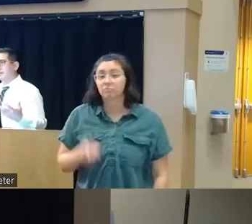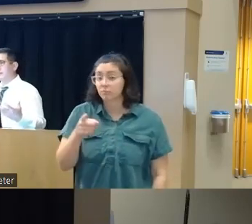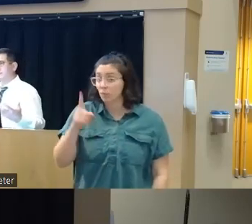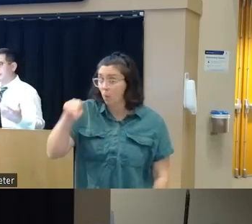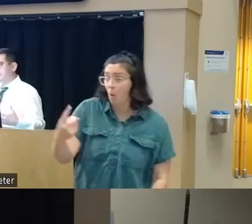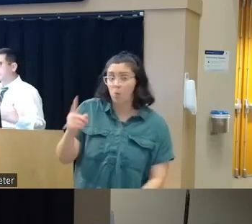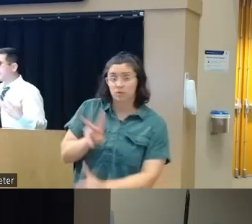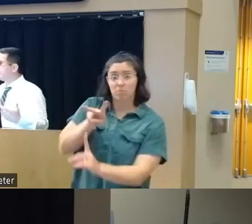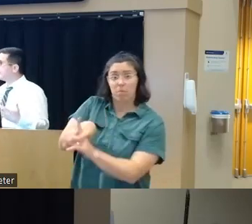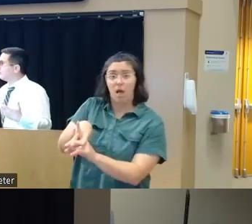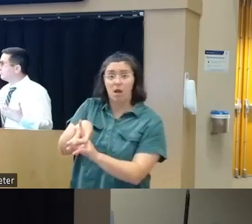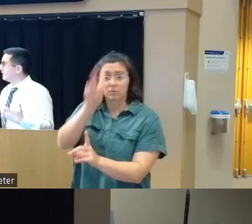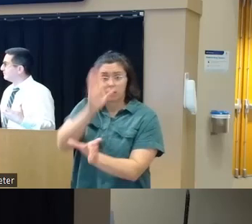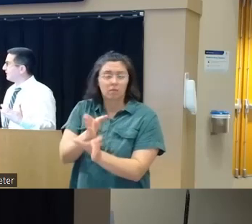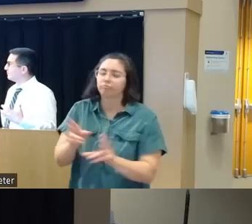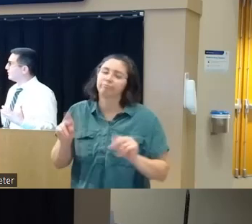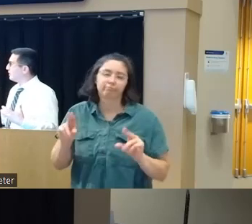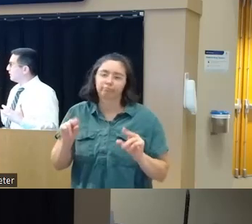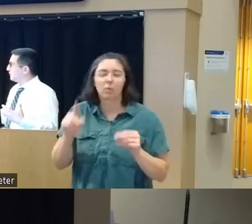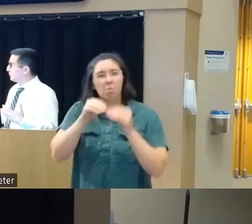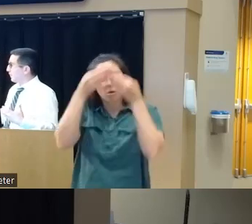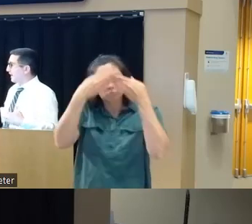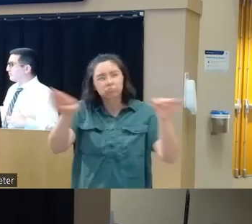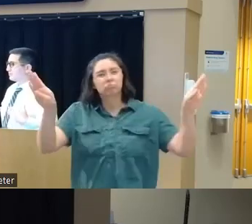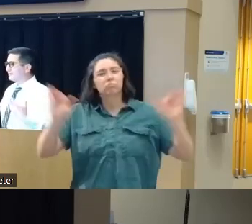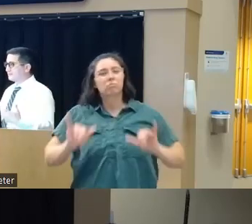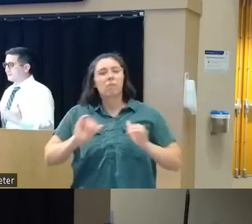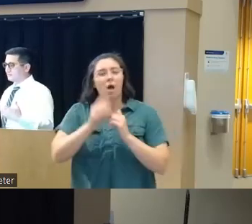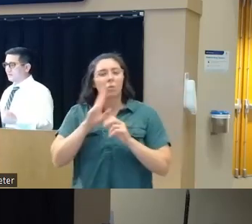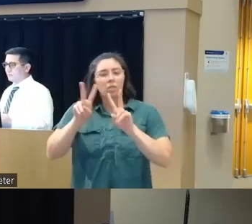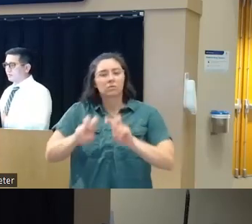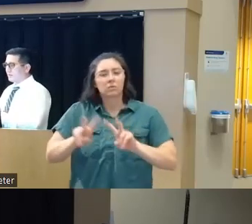always apply to Psychiatry we're keeping an open mind about you know how you're assessing this and